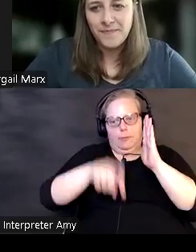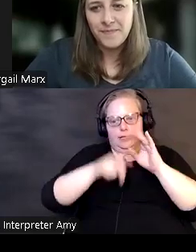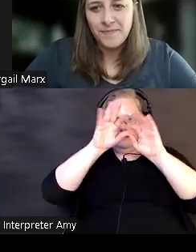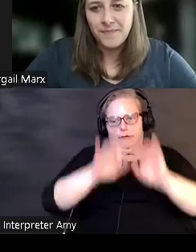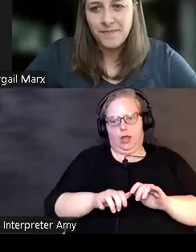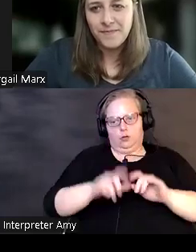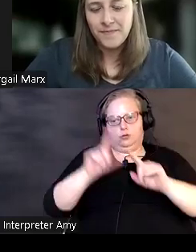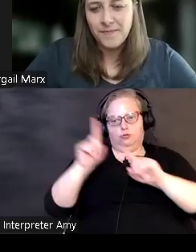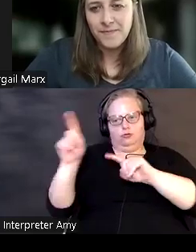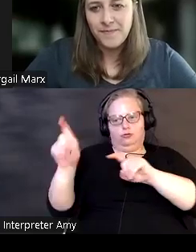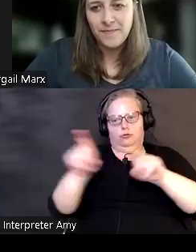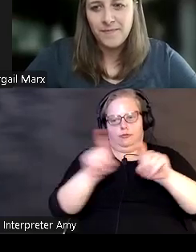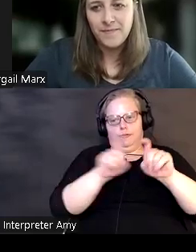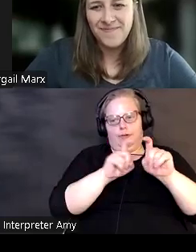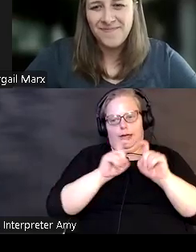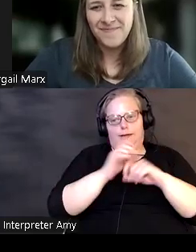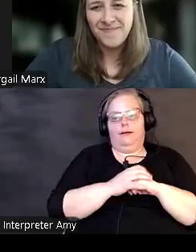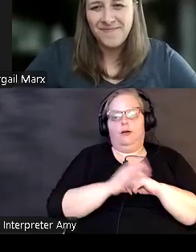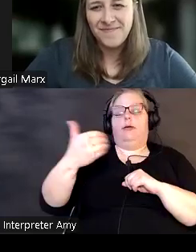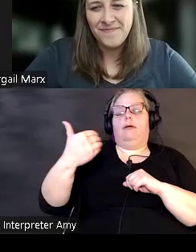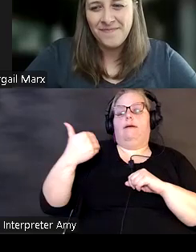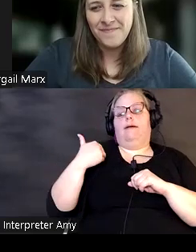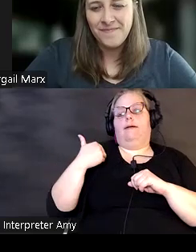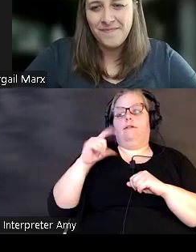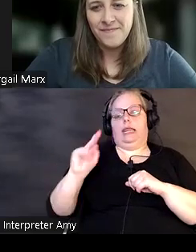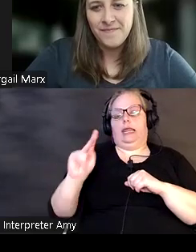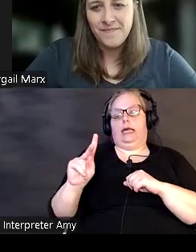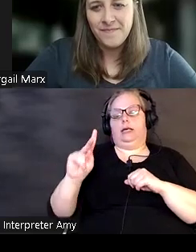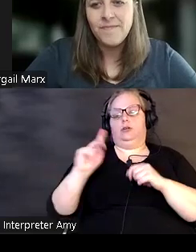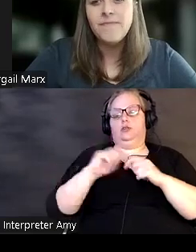There will be a link to the handout on that survey.